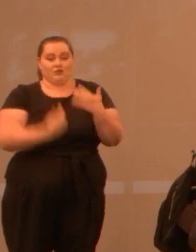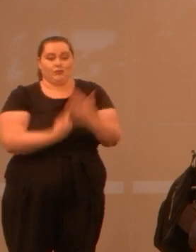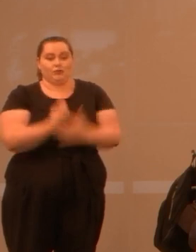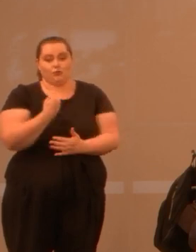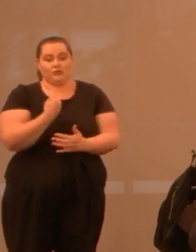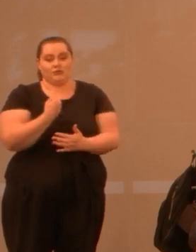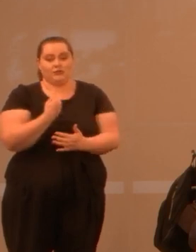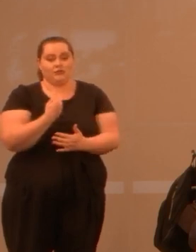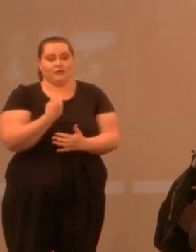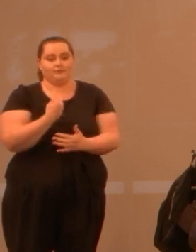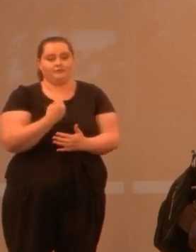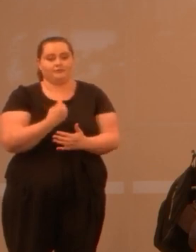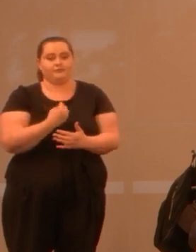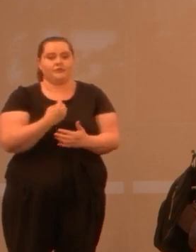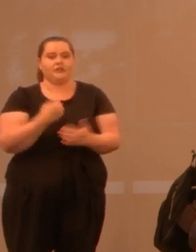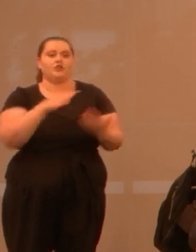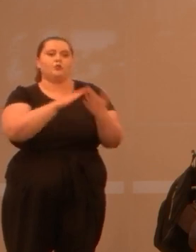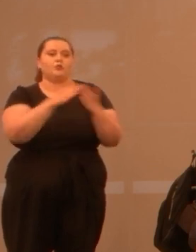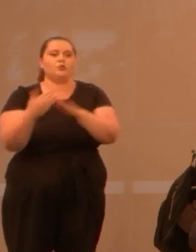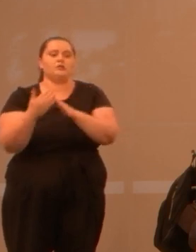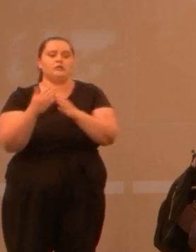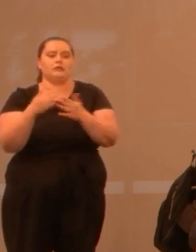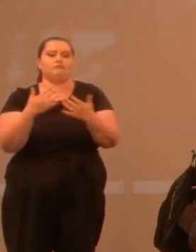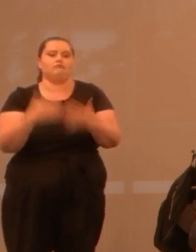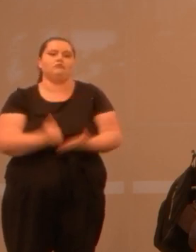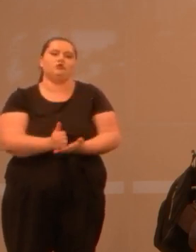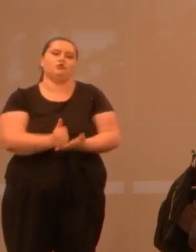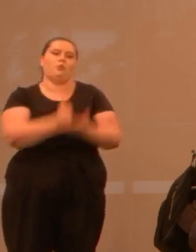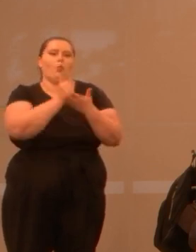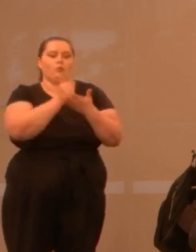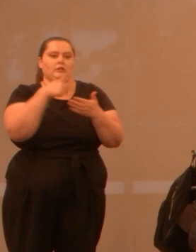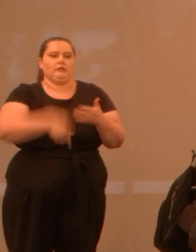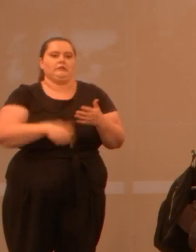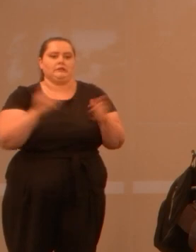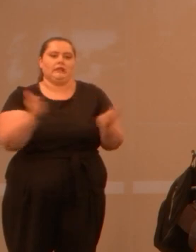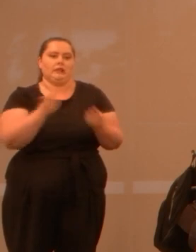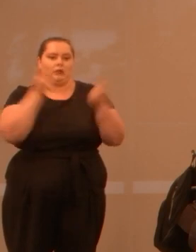community has been extremely supportive of the celebration, so much so that when